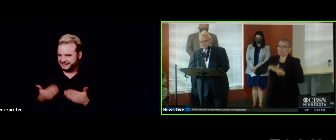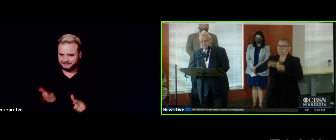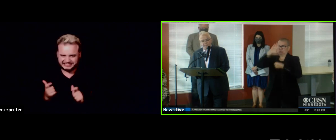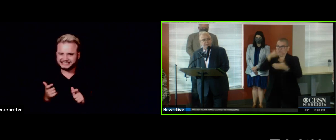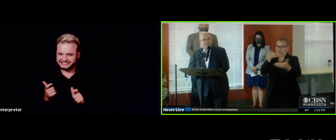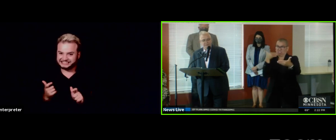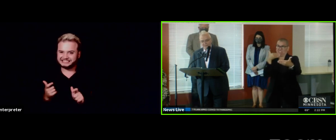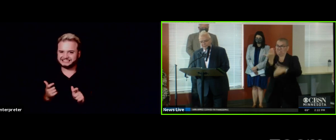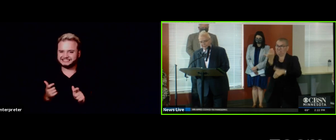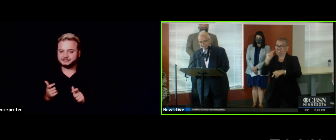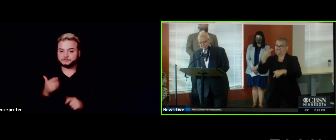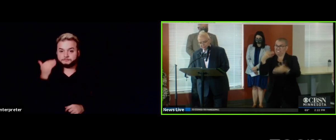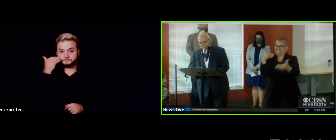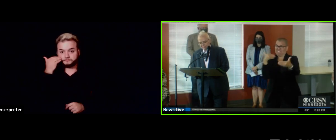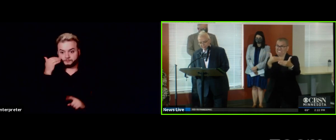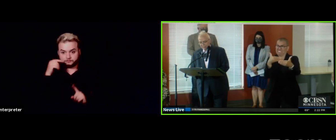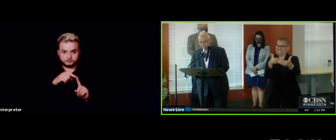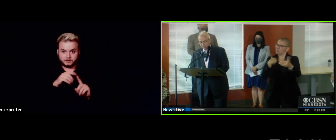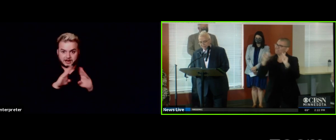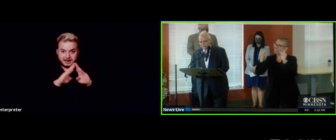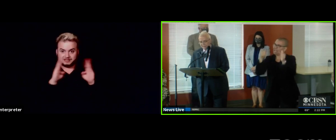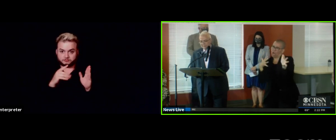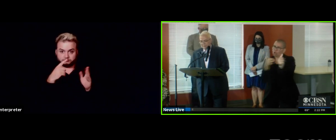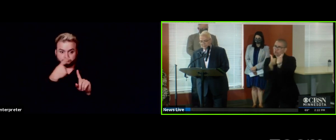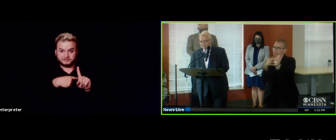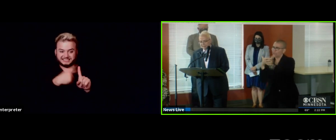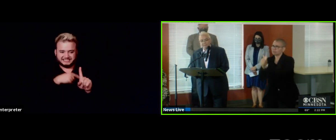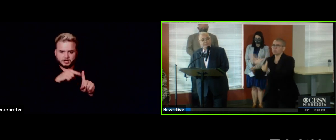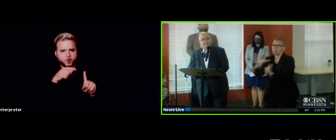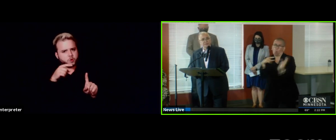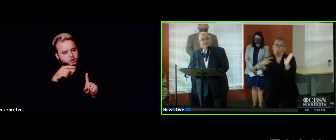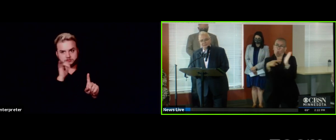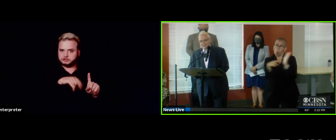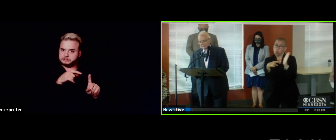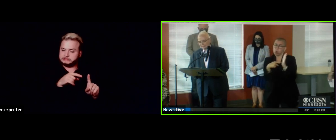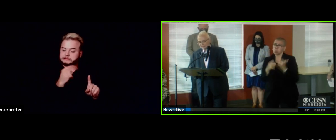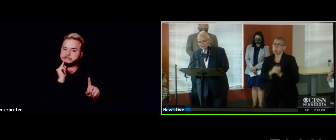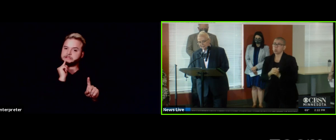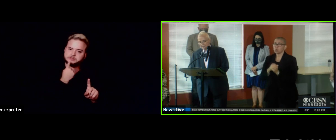records in state government. We will be selecting local grant administrators in the coming weeks